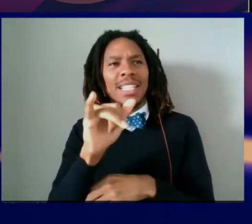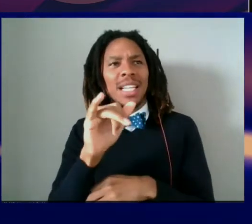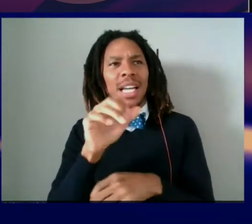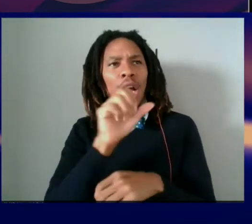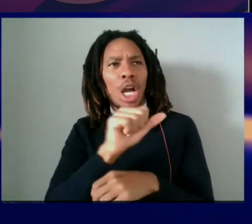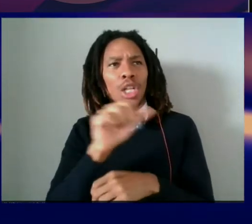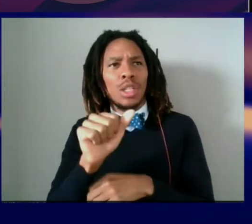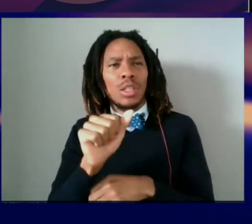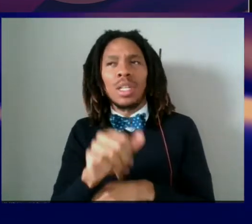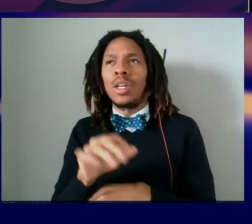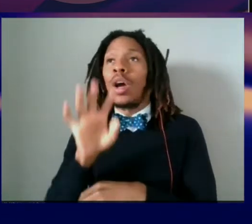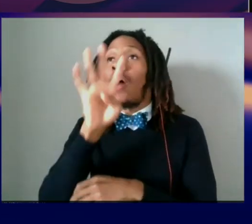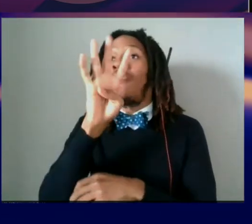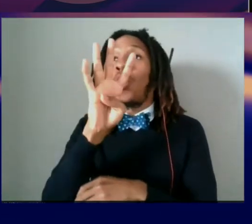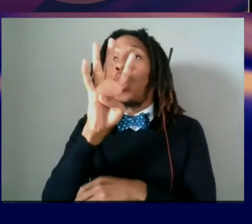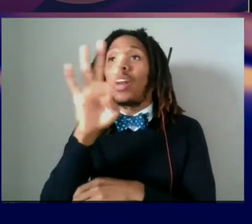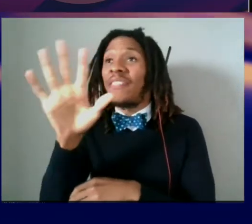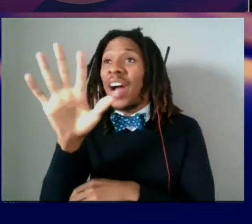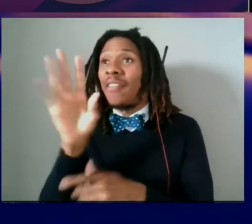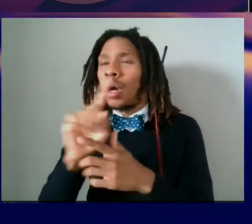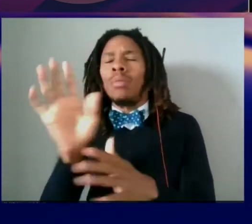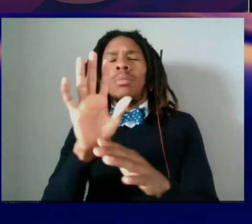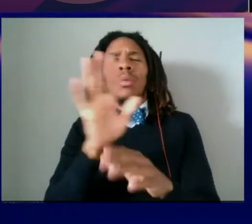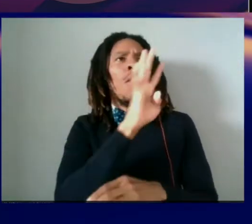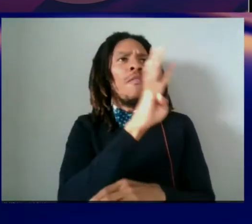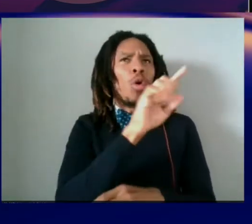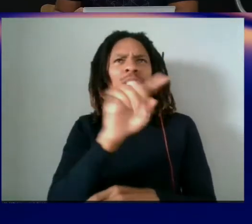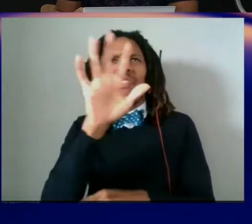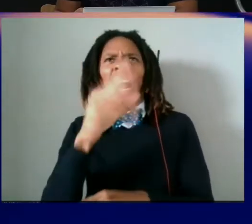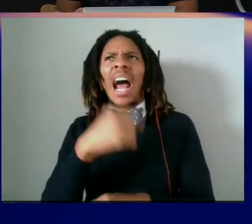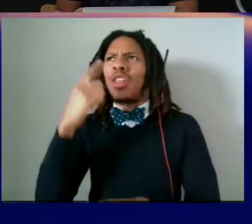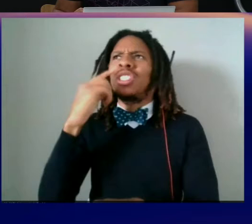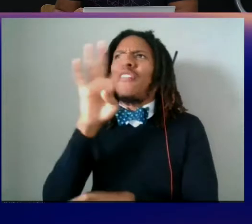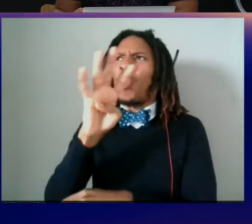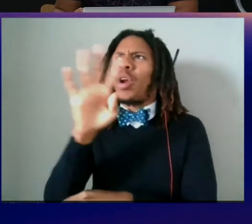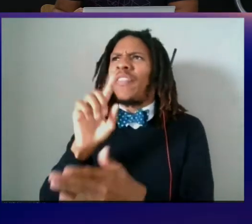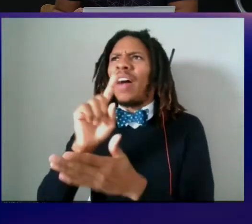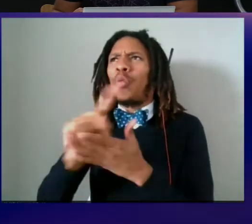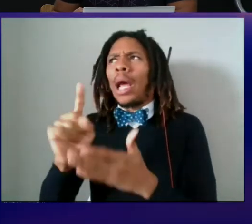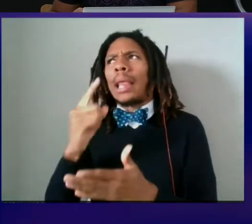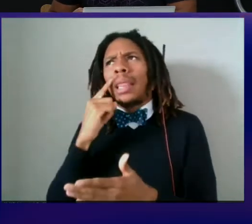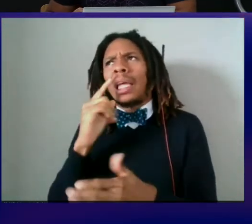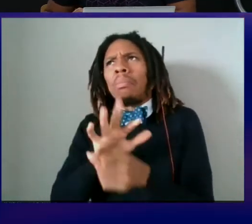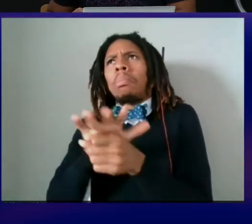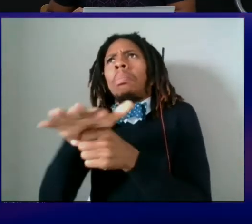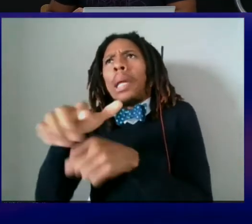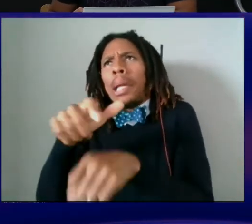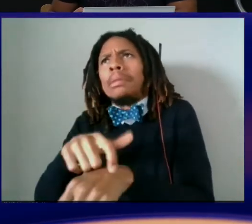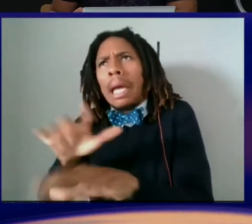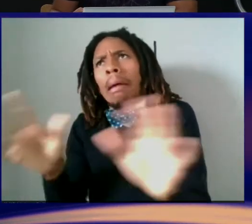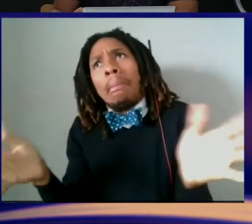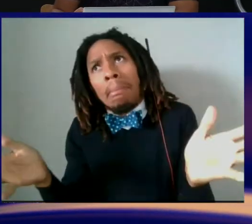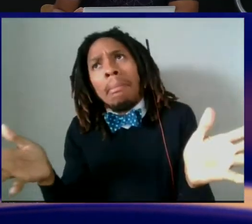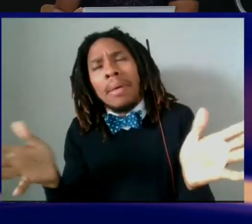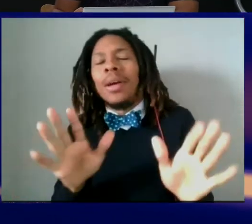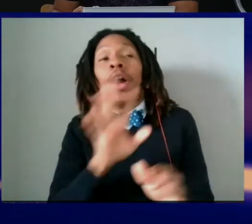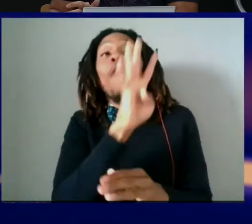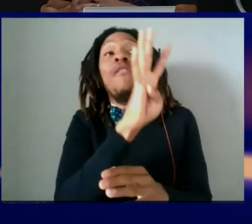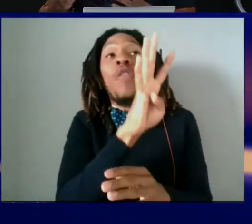Four , to, five. Oh, well I was gonna say 45 weeks, that might be enough. Four, (chuckles) four, to, five, [Suman] Four to five.